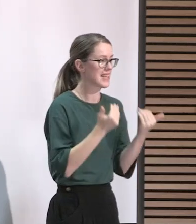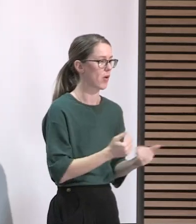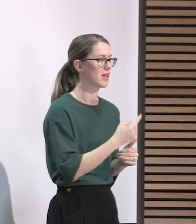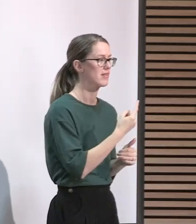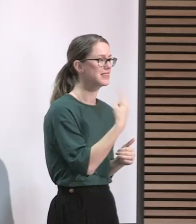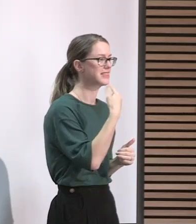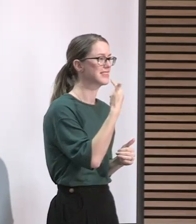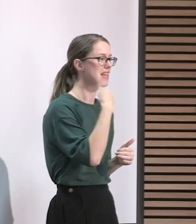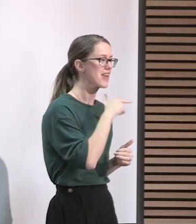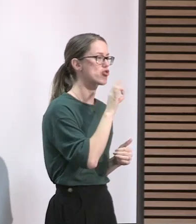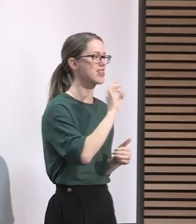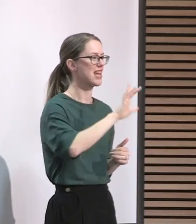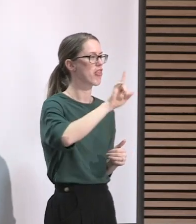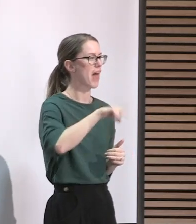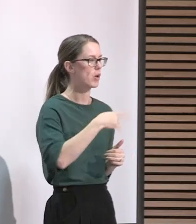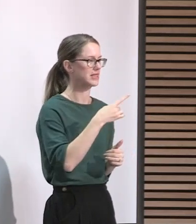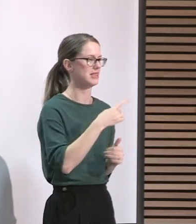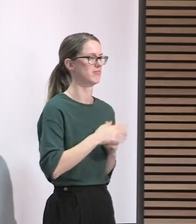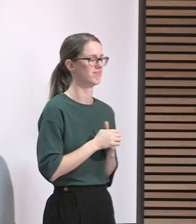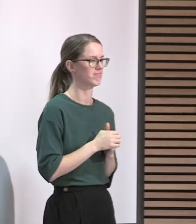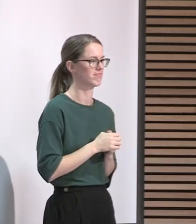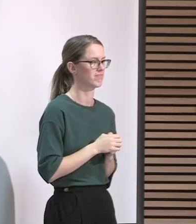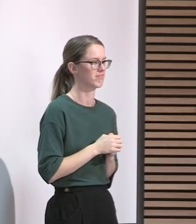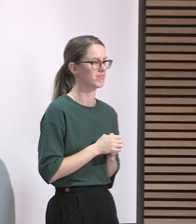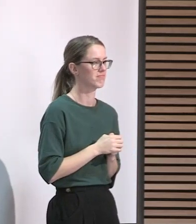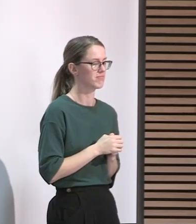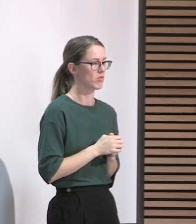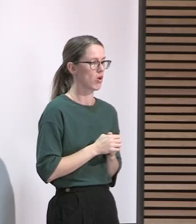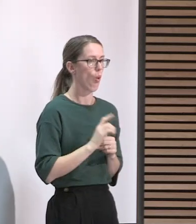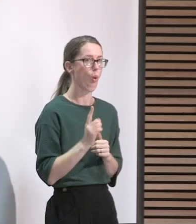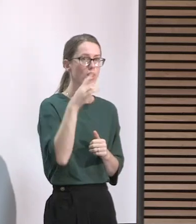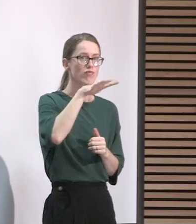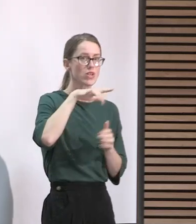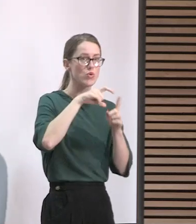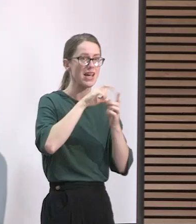country processed 8,559 tests.